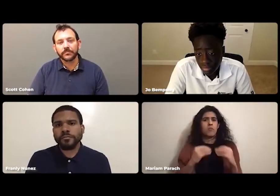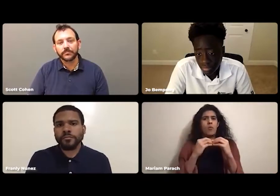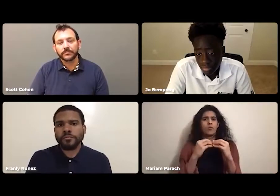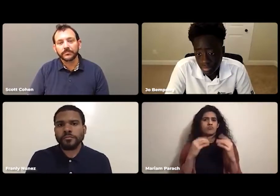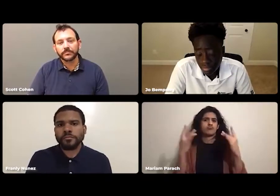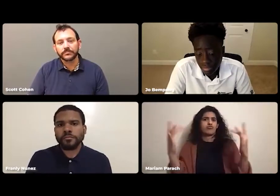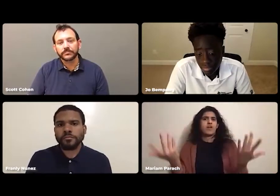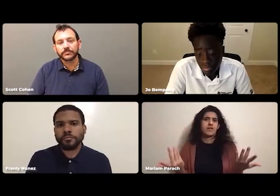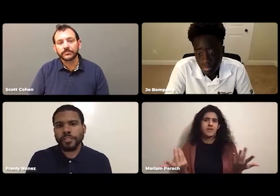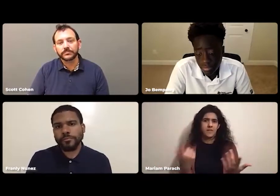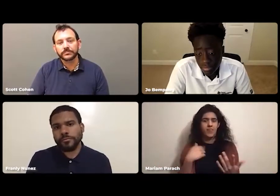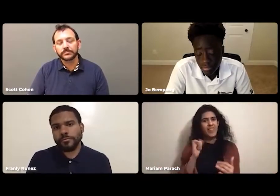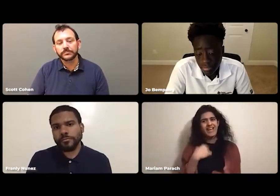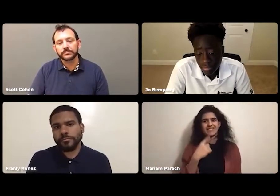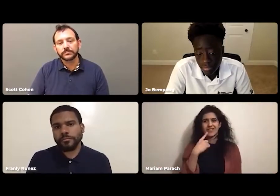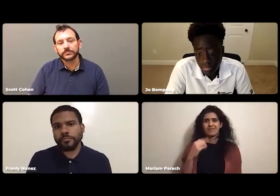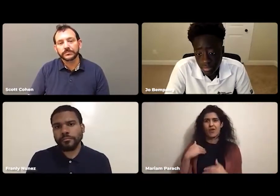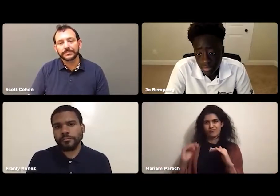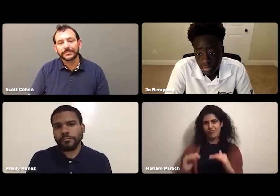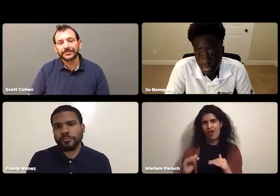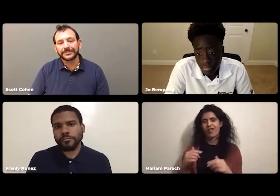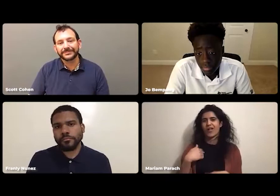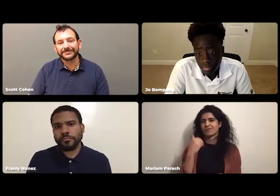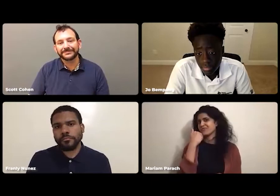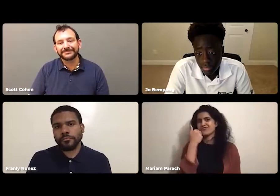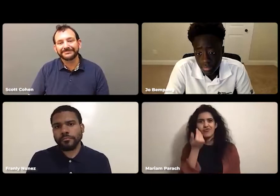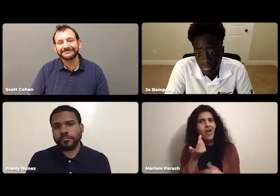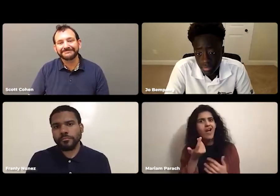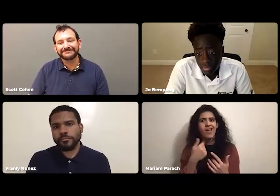Help them feel comfortable.